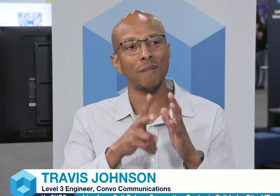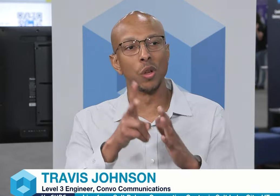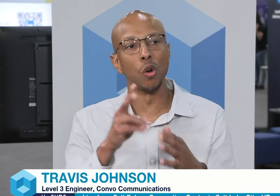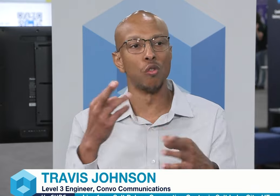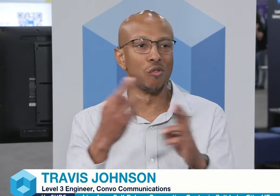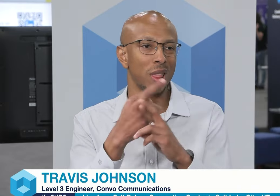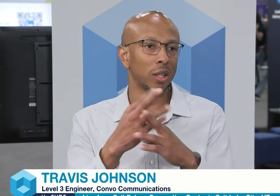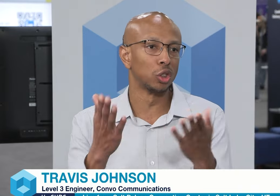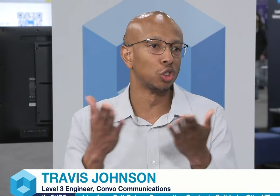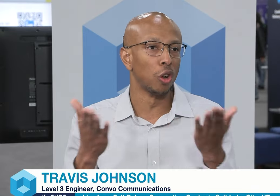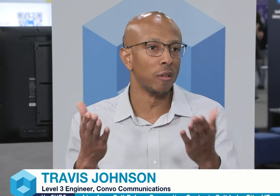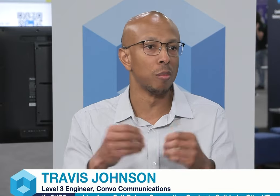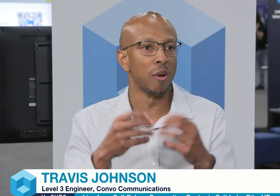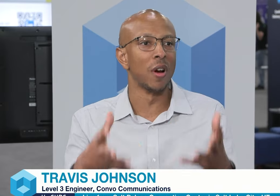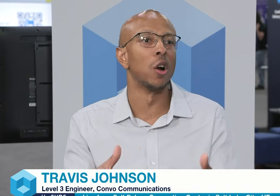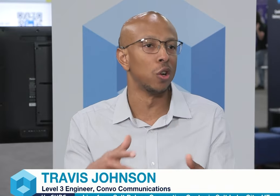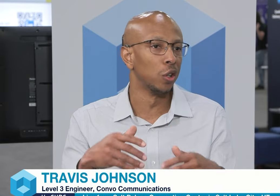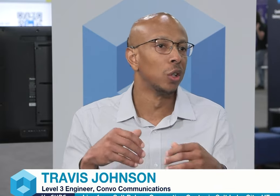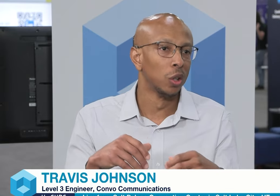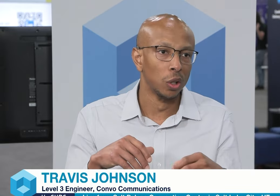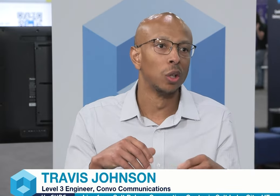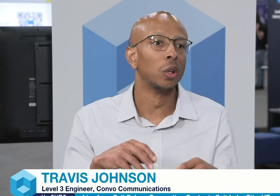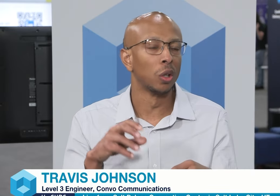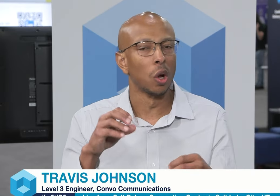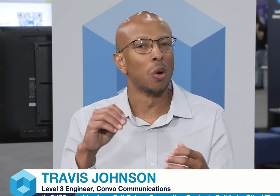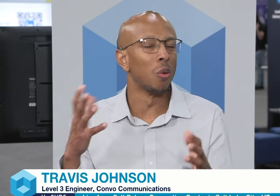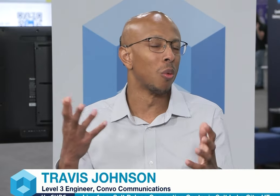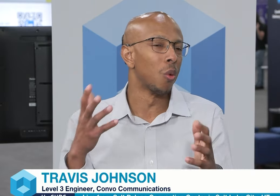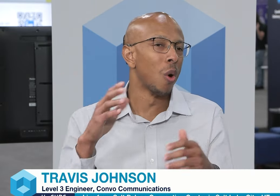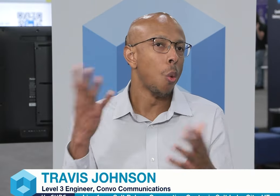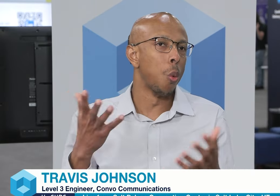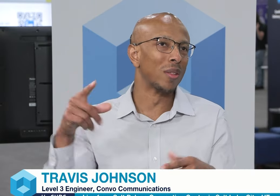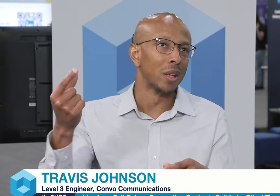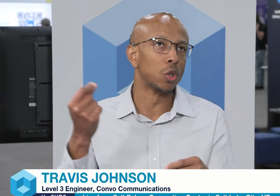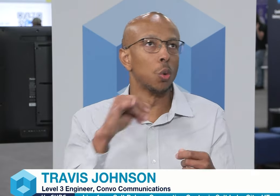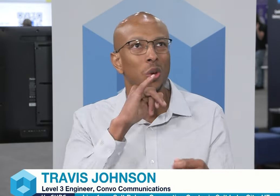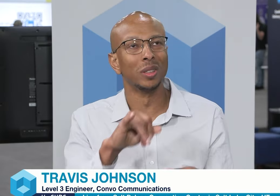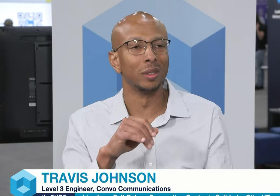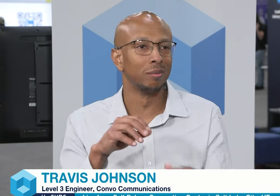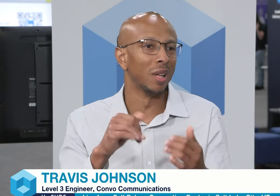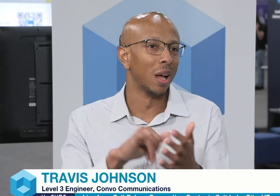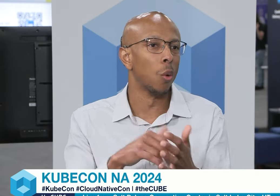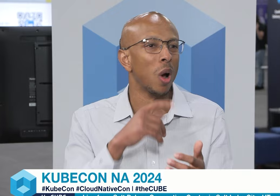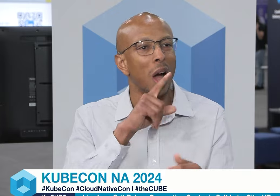and we are a video relay service provider. Cool. - And